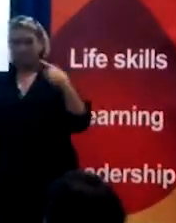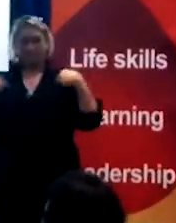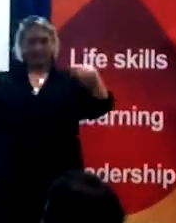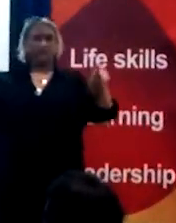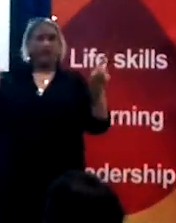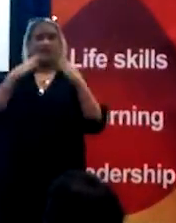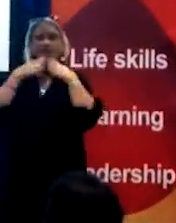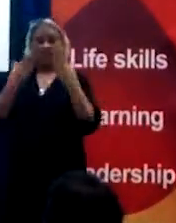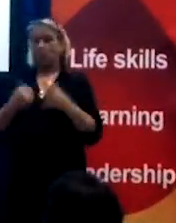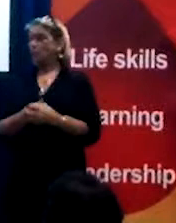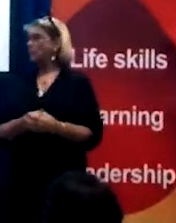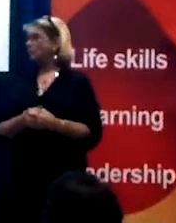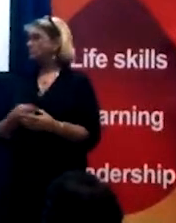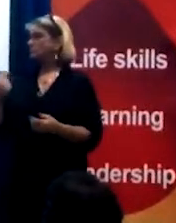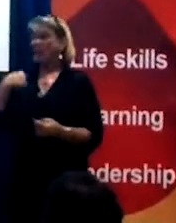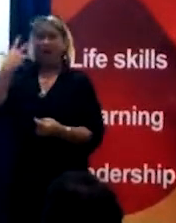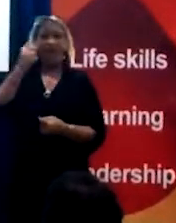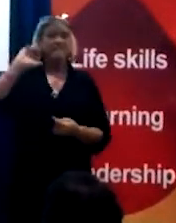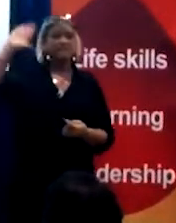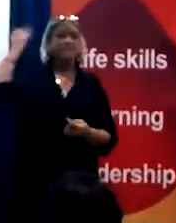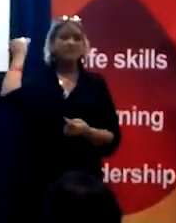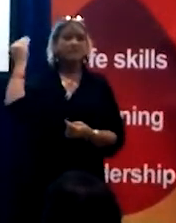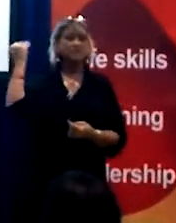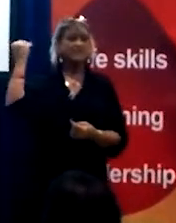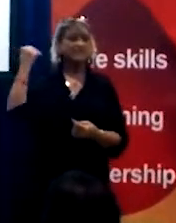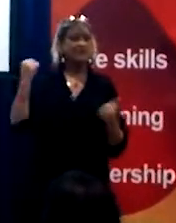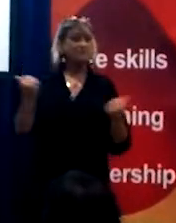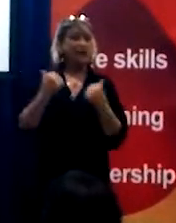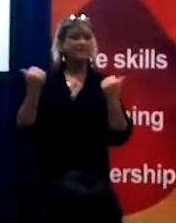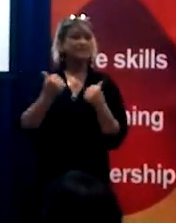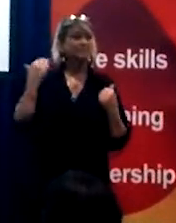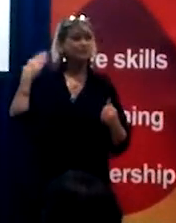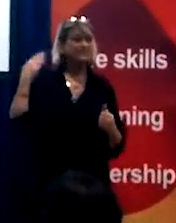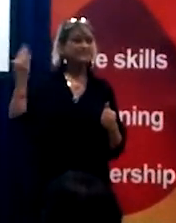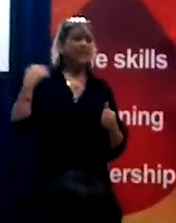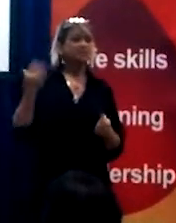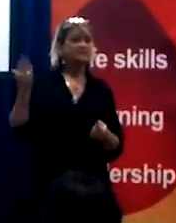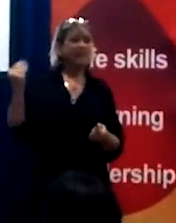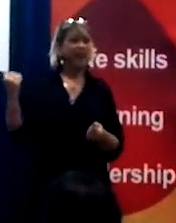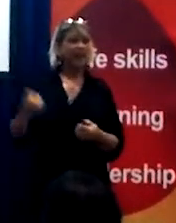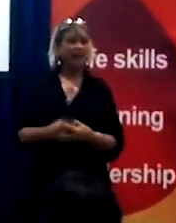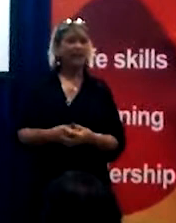I’ve given a few presentations lately, but for some reason I’m a little bit nervous today,